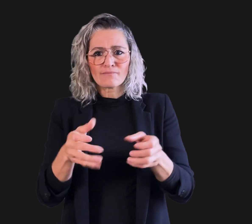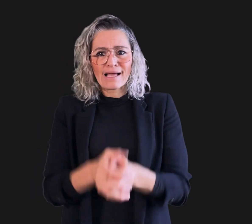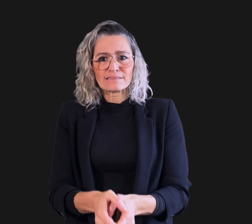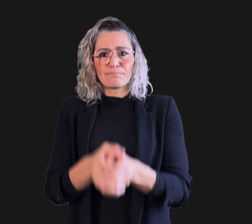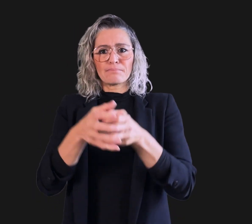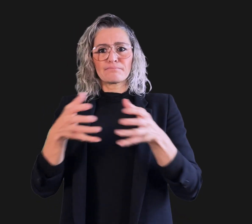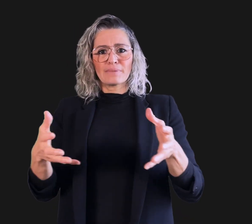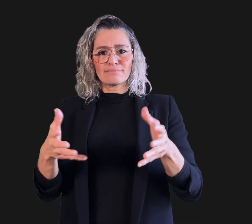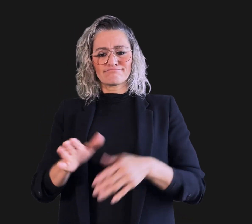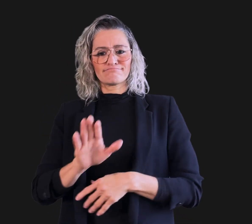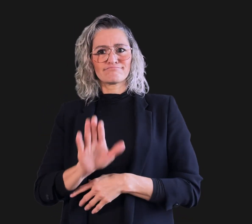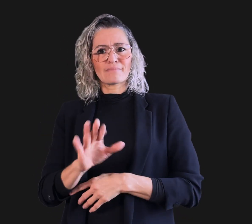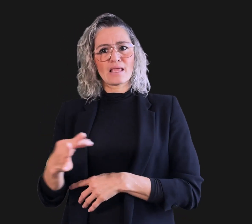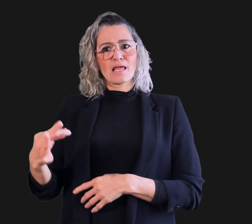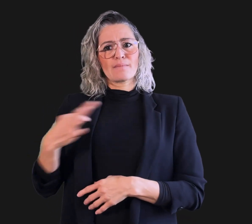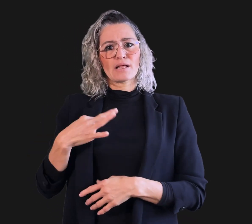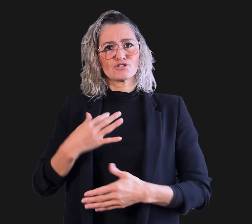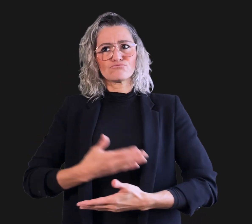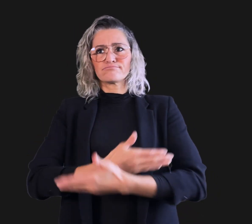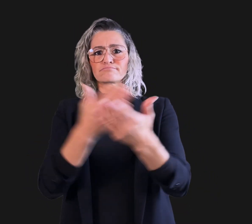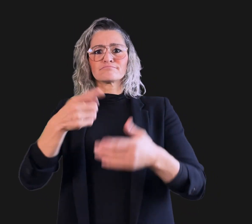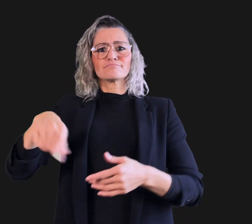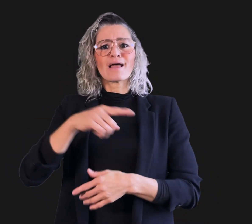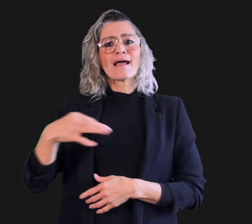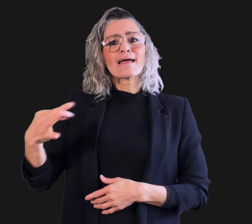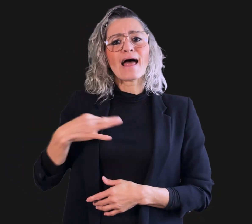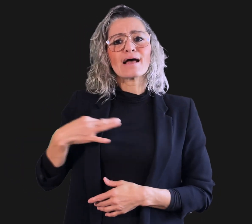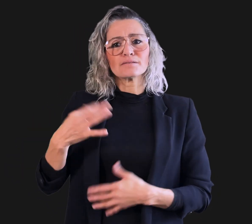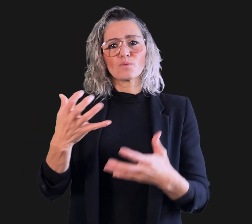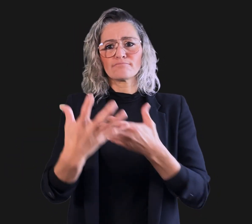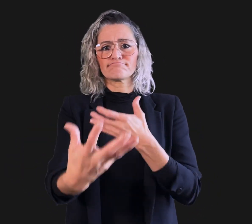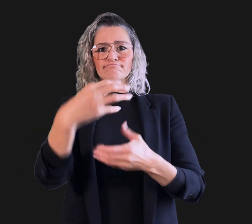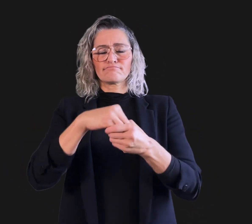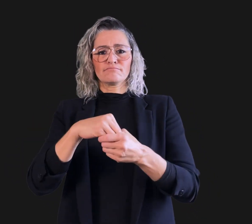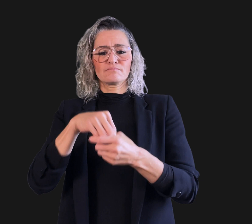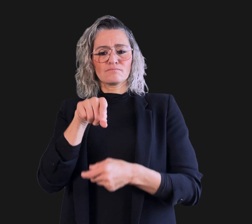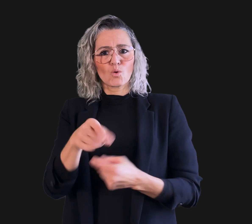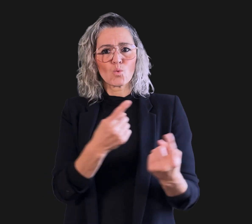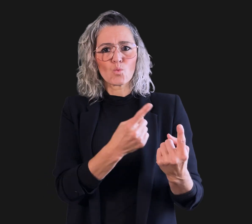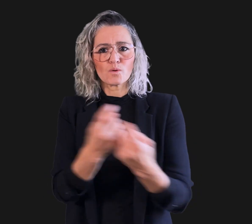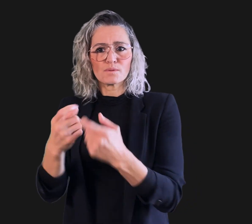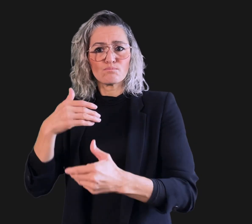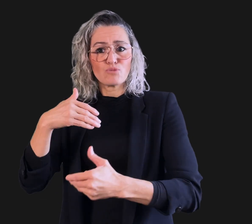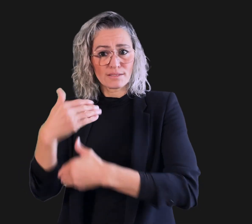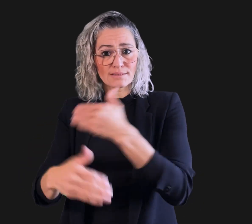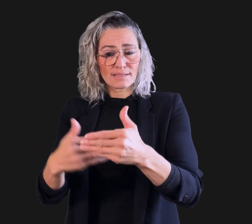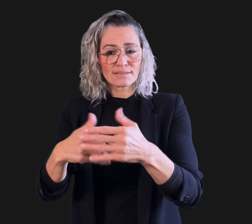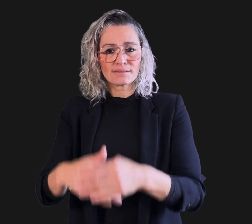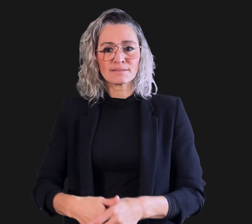and expanded its application to candidates participating in recruitment processes.